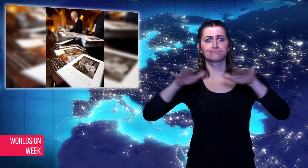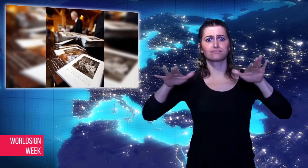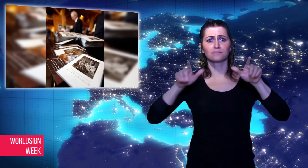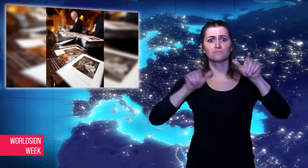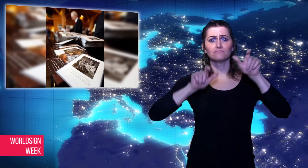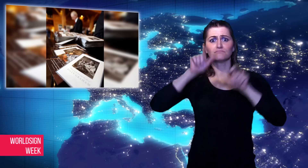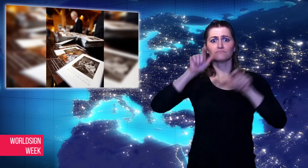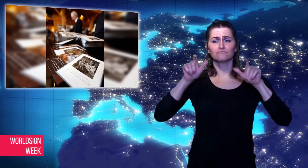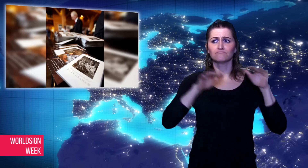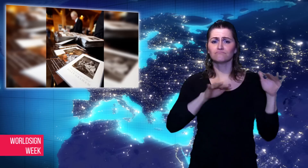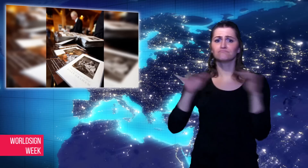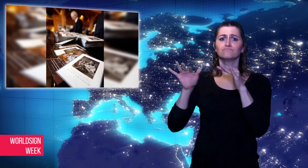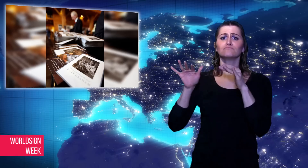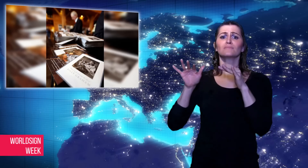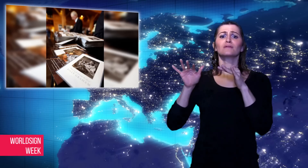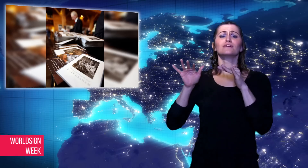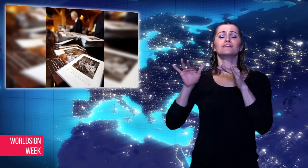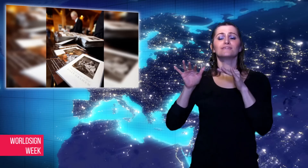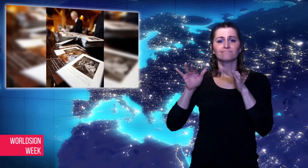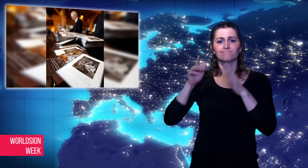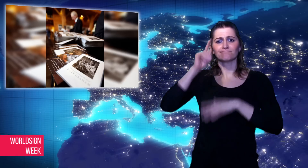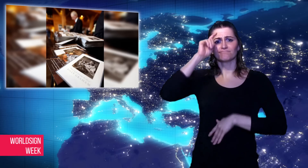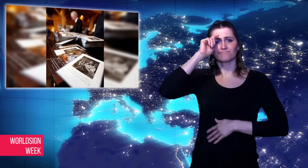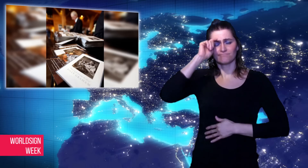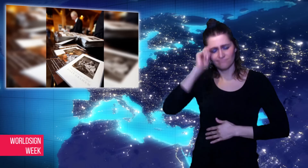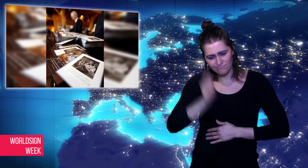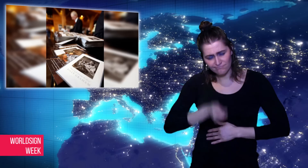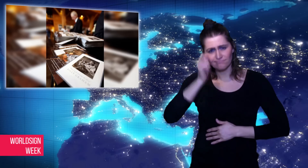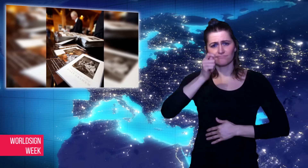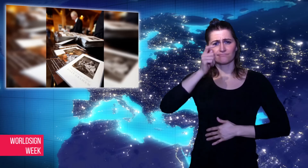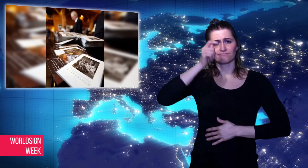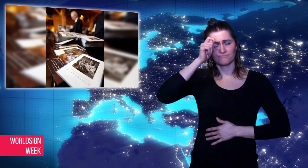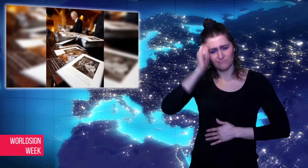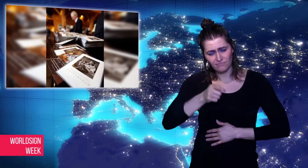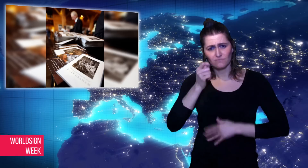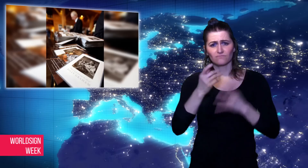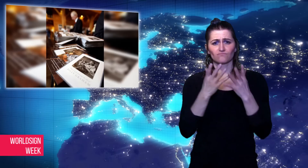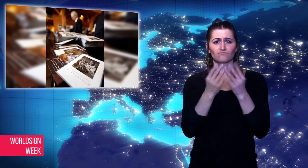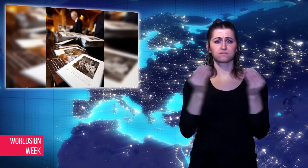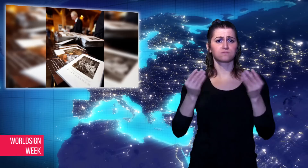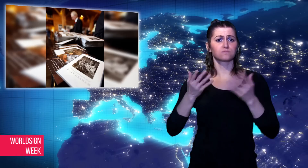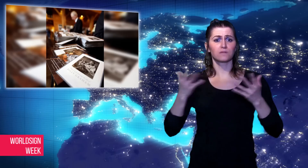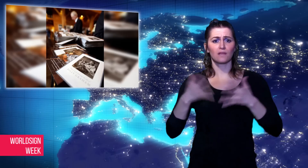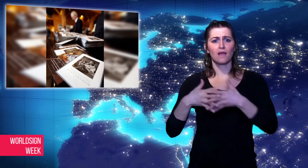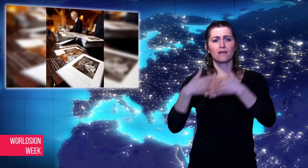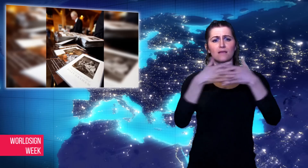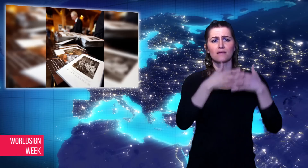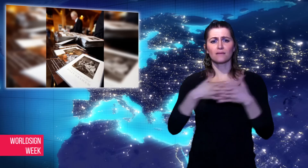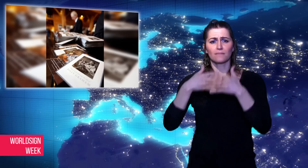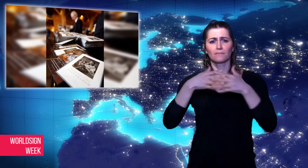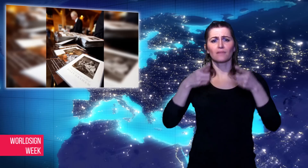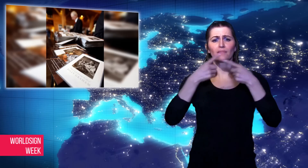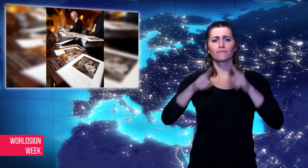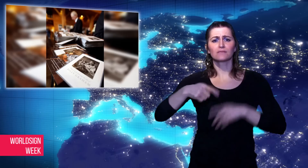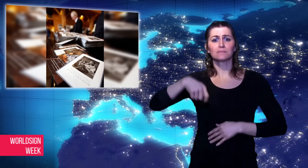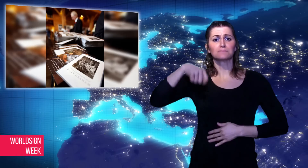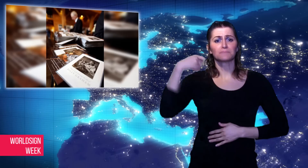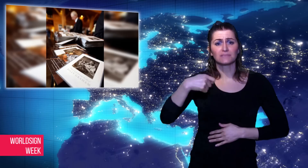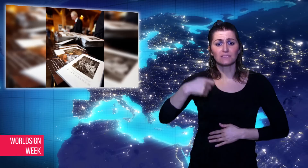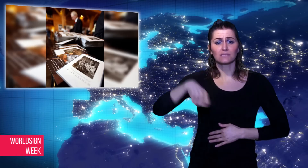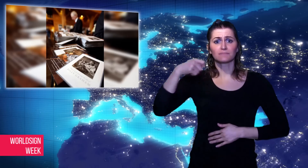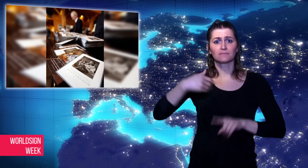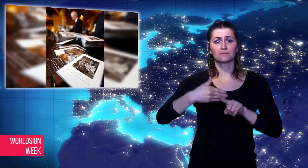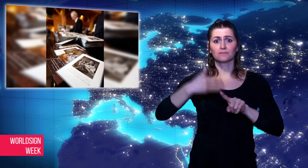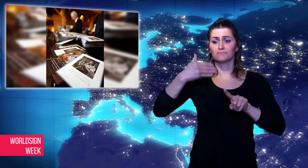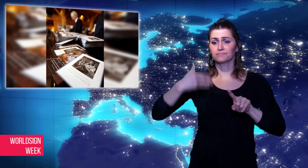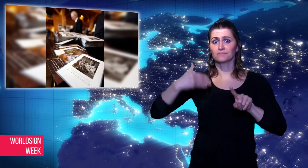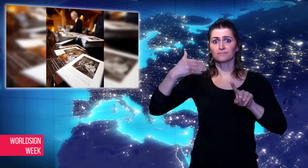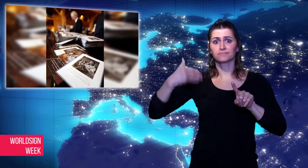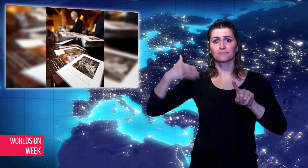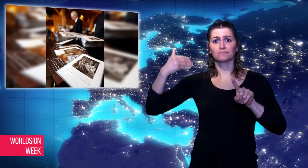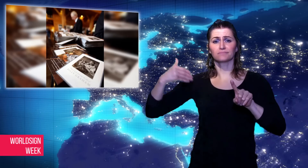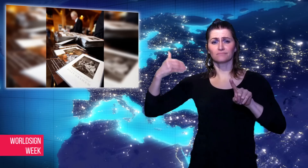99. Upon news of his death, tributes from